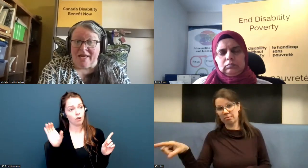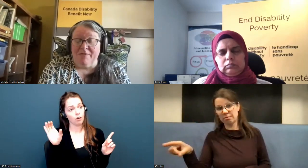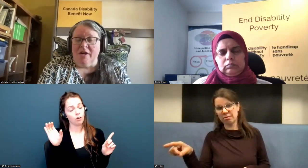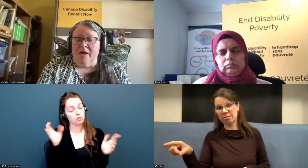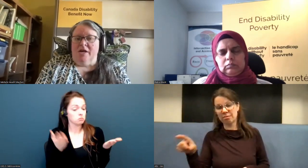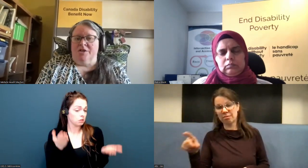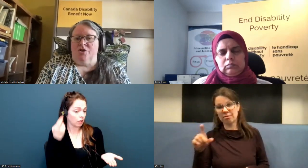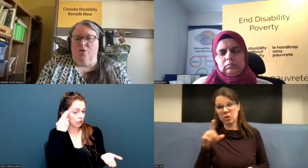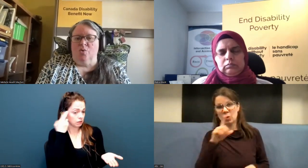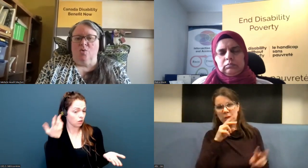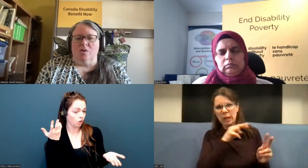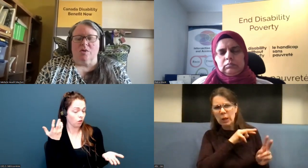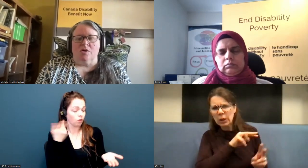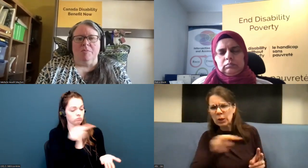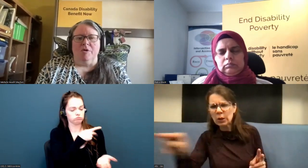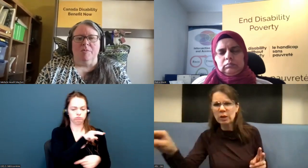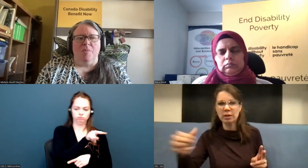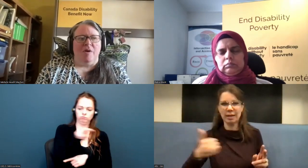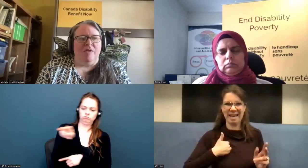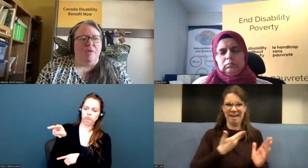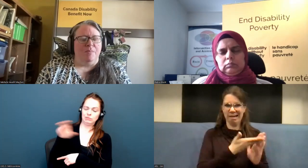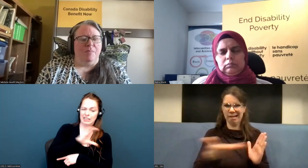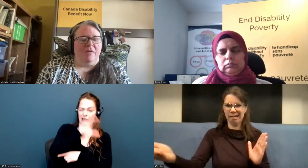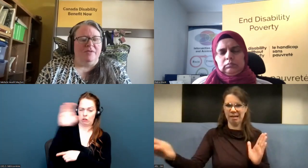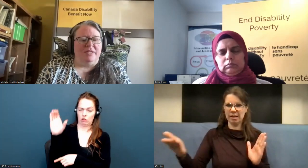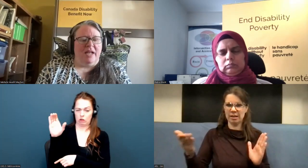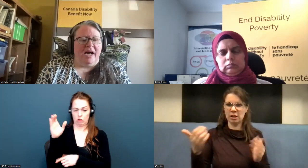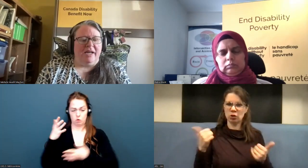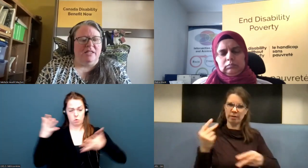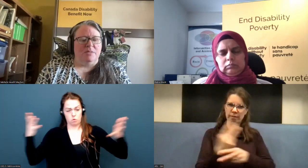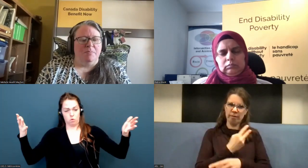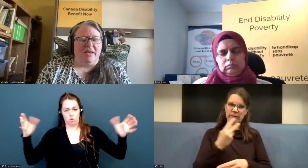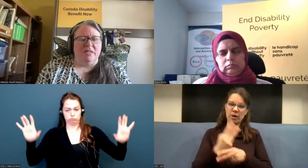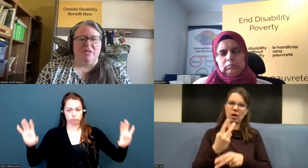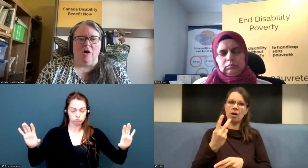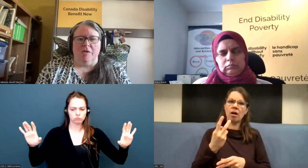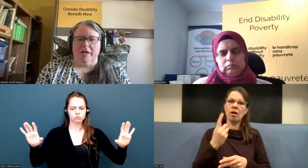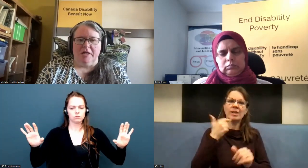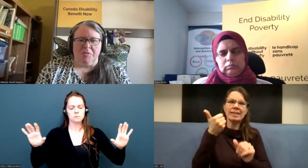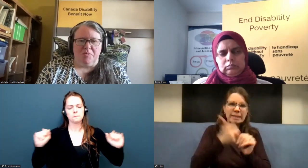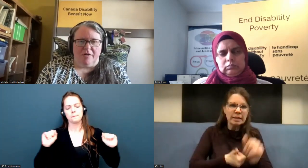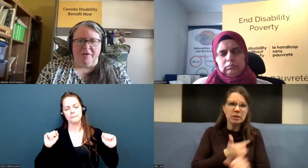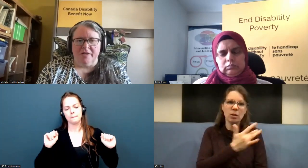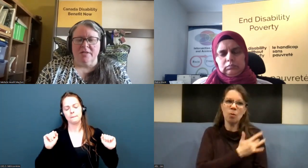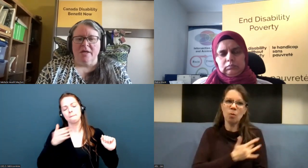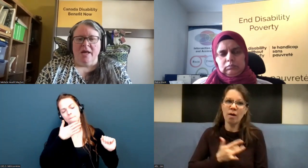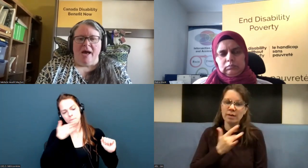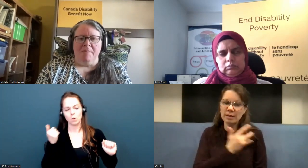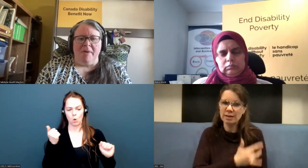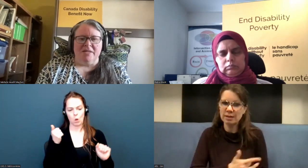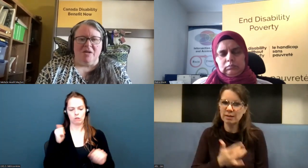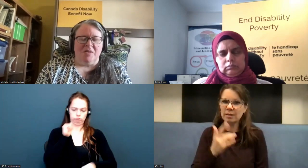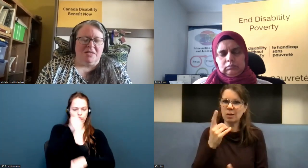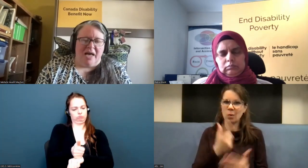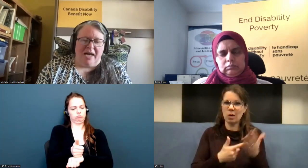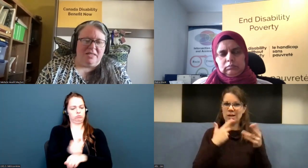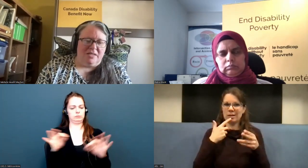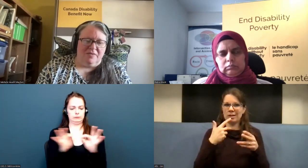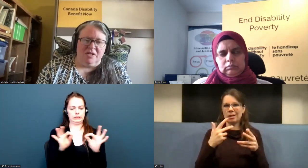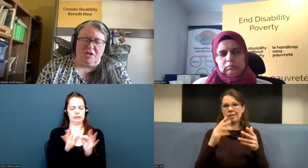TO COME UP WITH POVERTY LINES BASED ON EACH PROVINCE AND BASED ON THE SIZES OF EACH